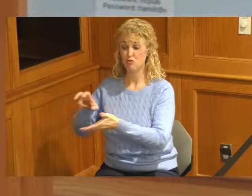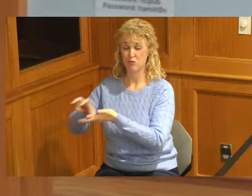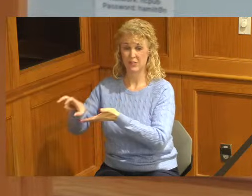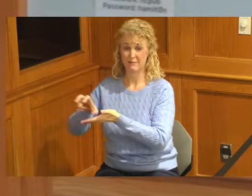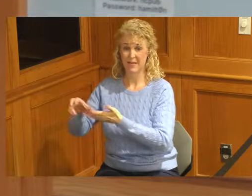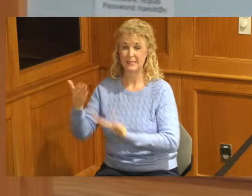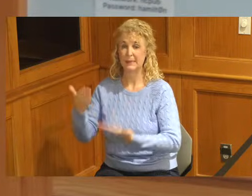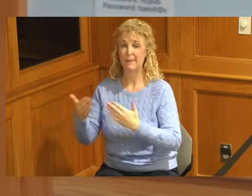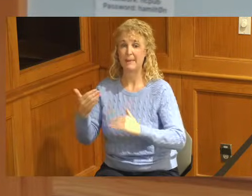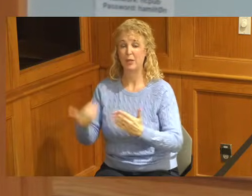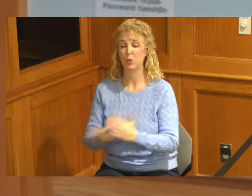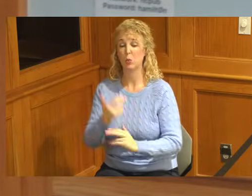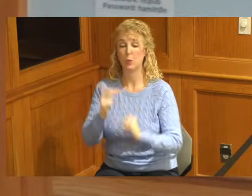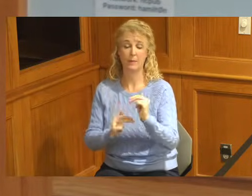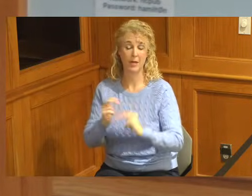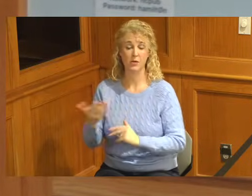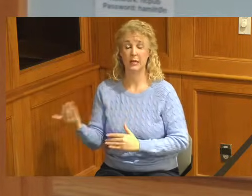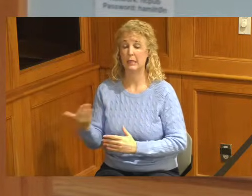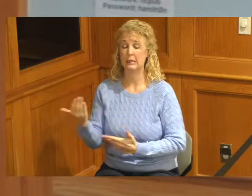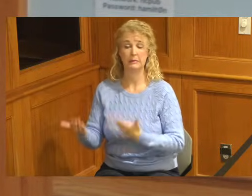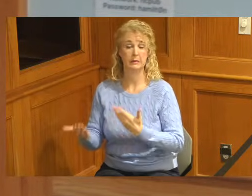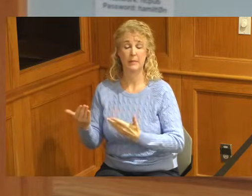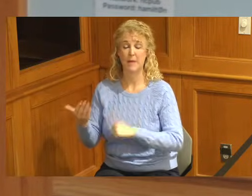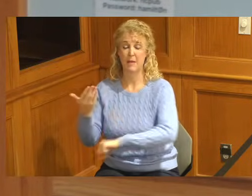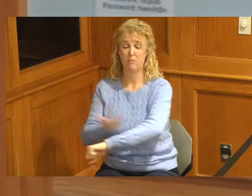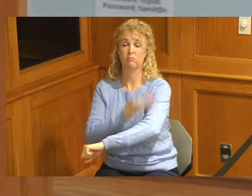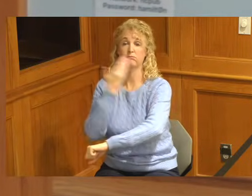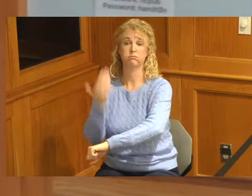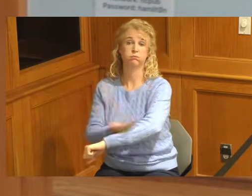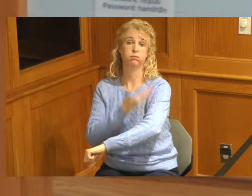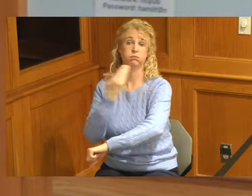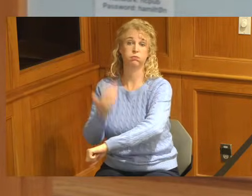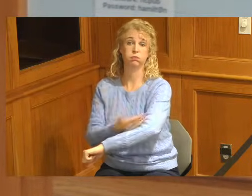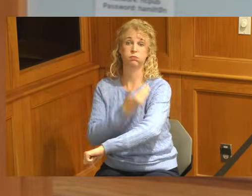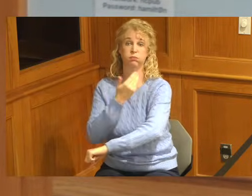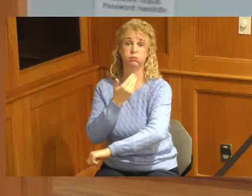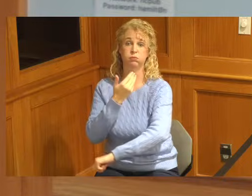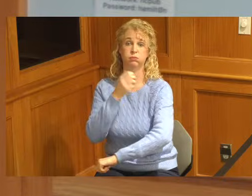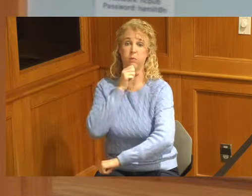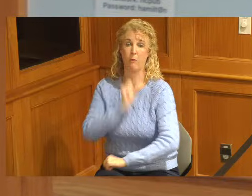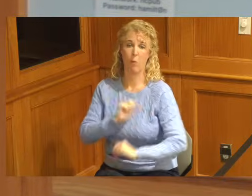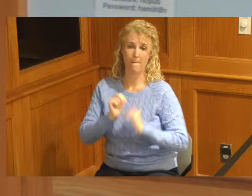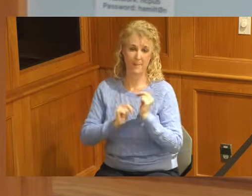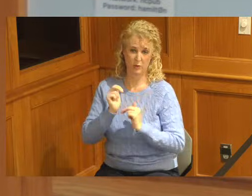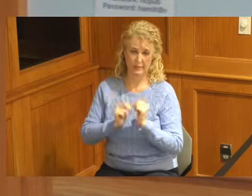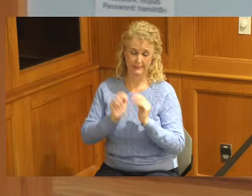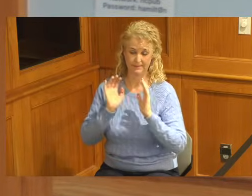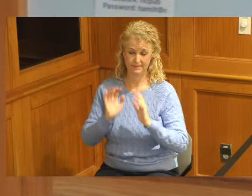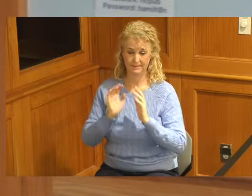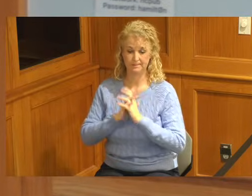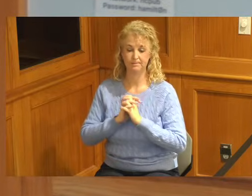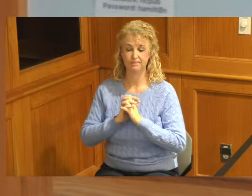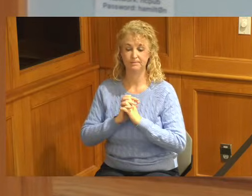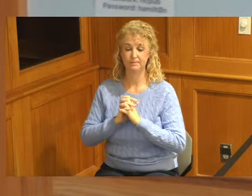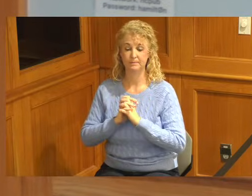it's a significant multi-million dollar renovation of an old building. What a lot of people hear when